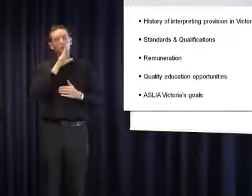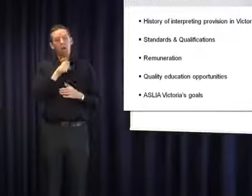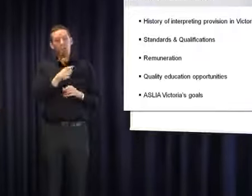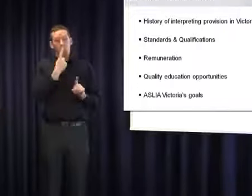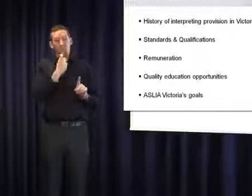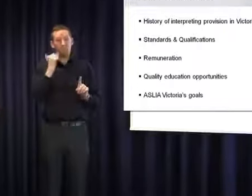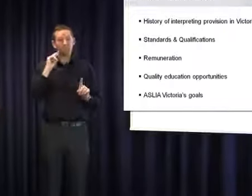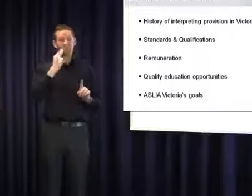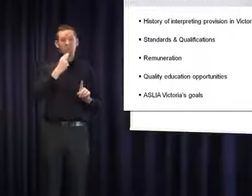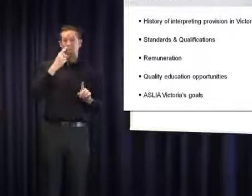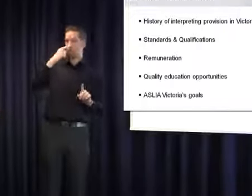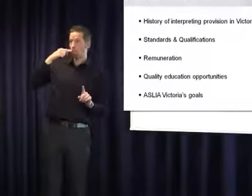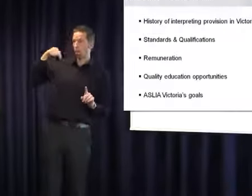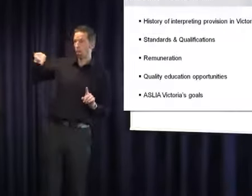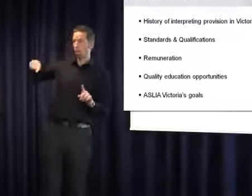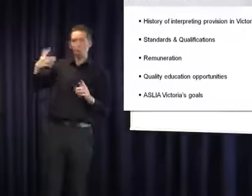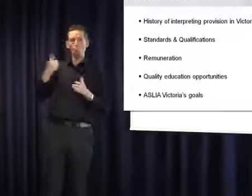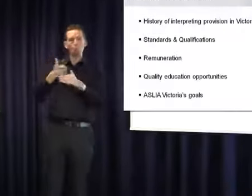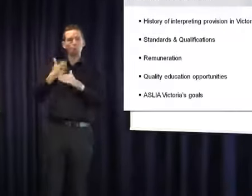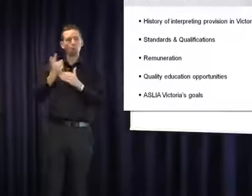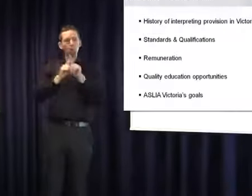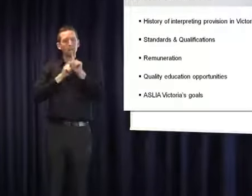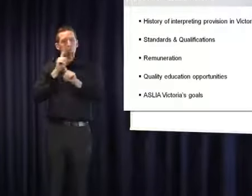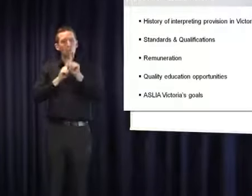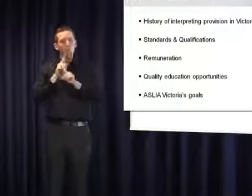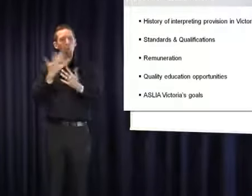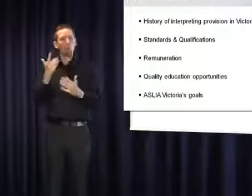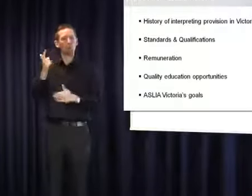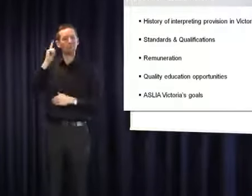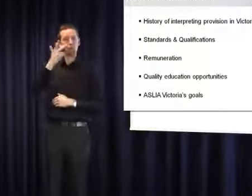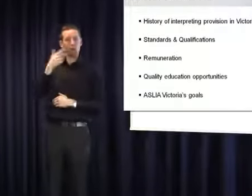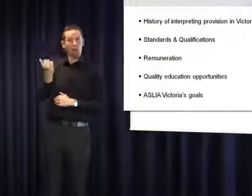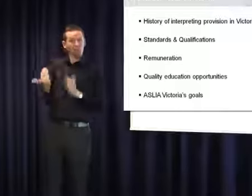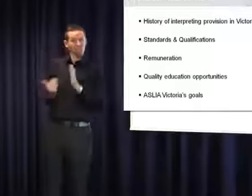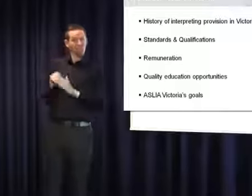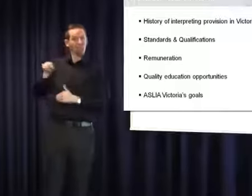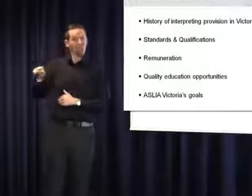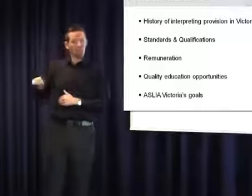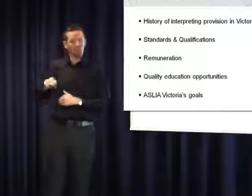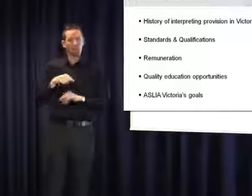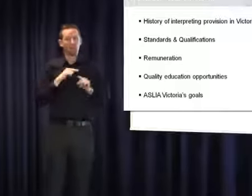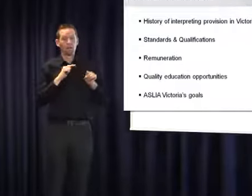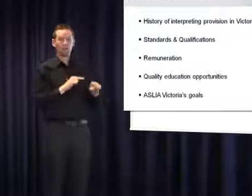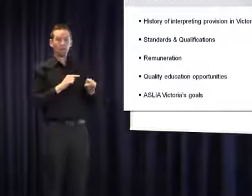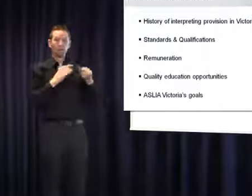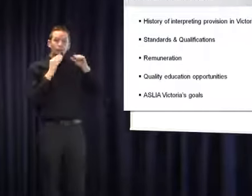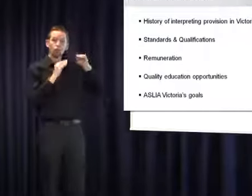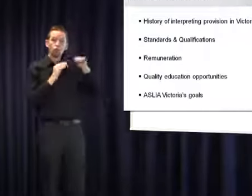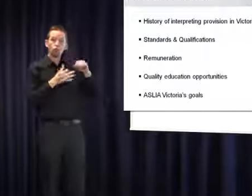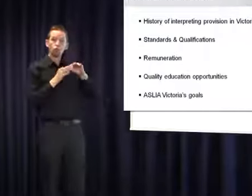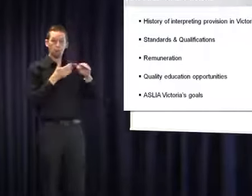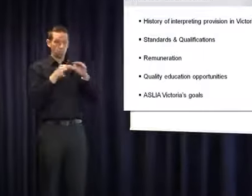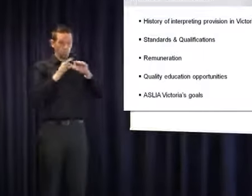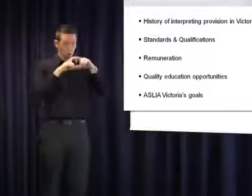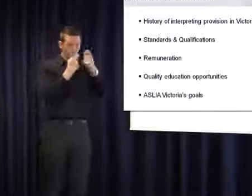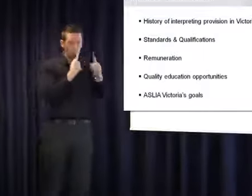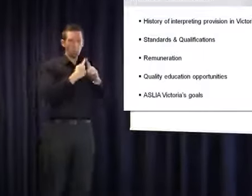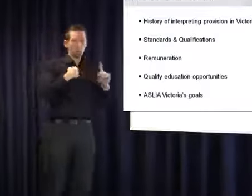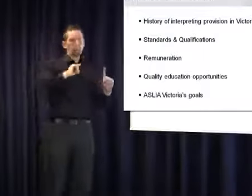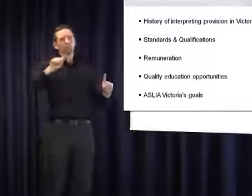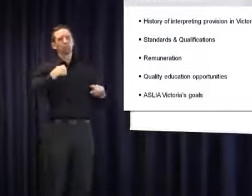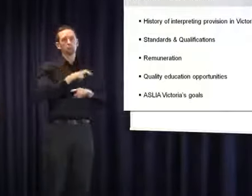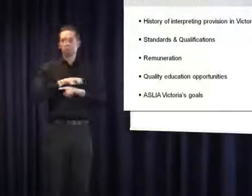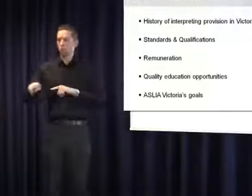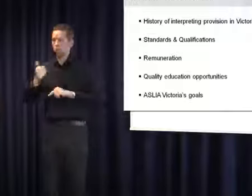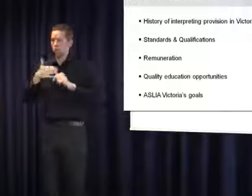working there as mentors or teachers, the interpreters are expected to interpret additional